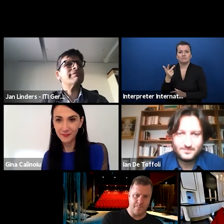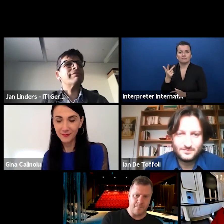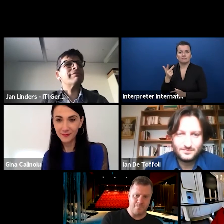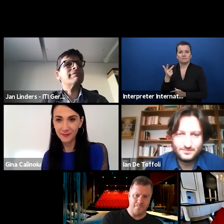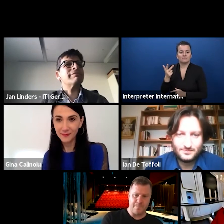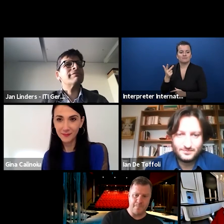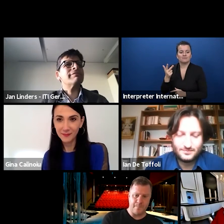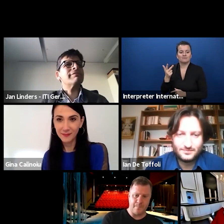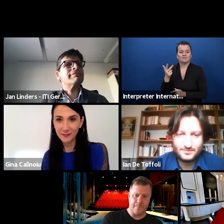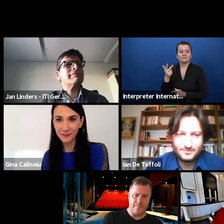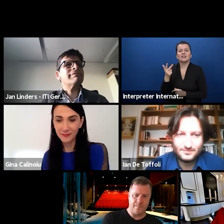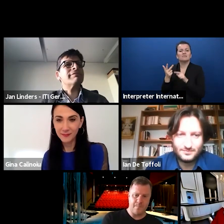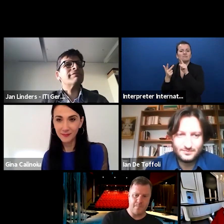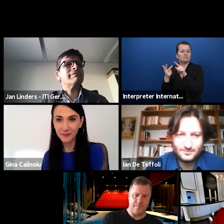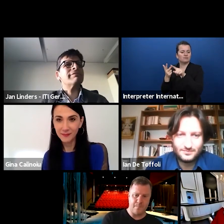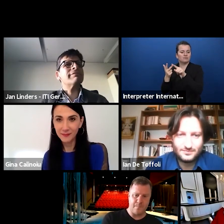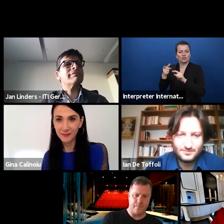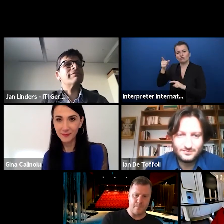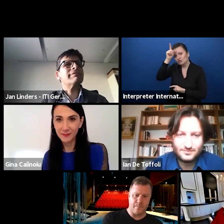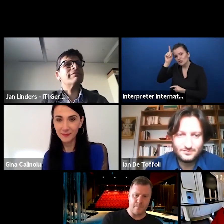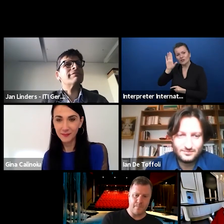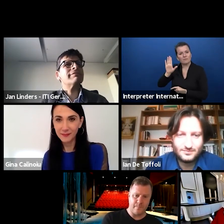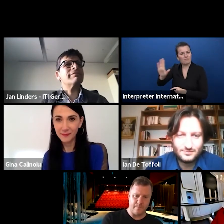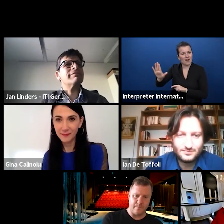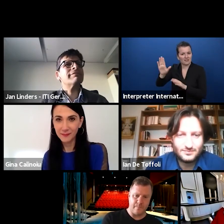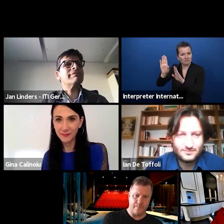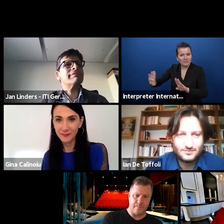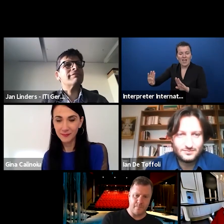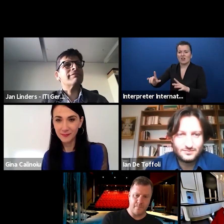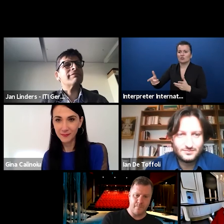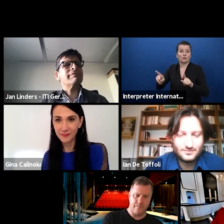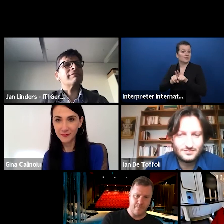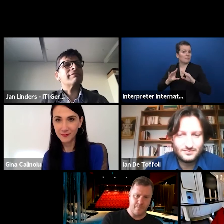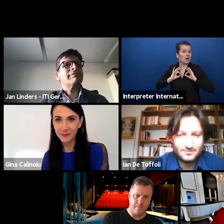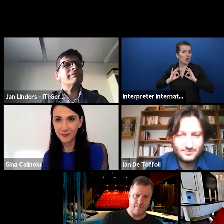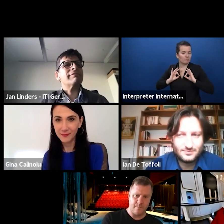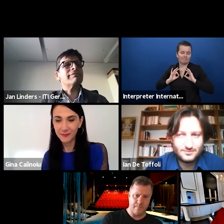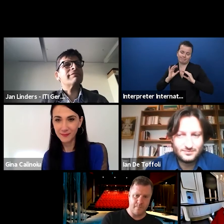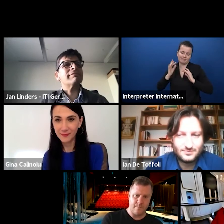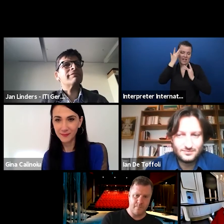the support of the of the state minister for culture and last but not least of course you